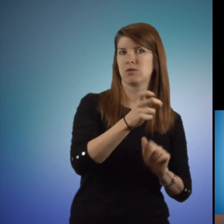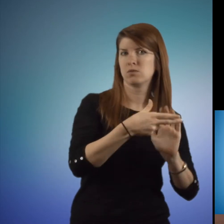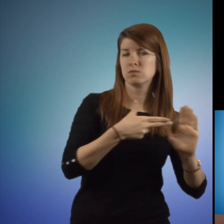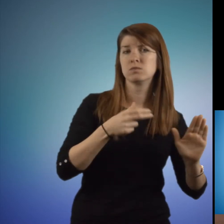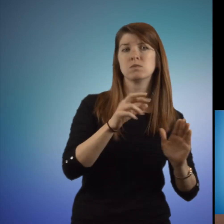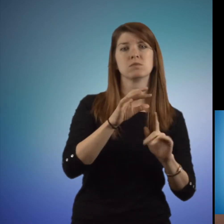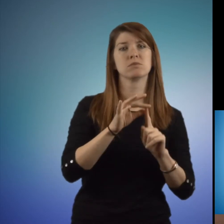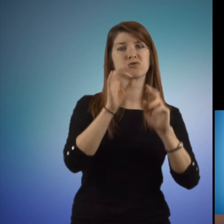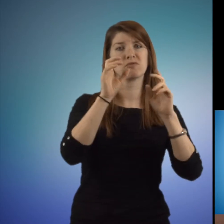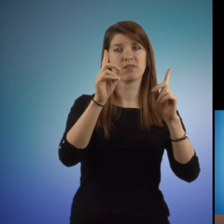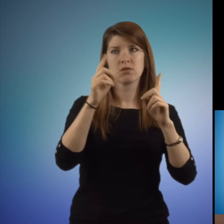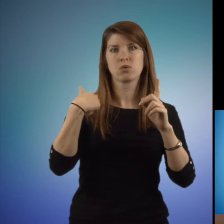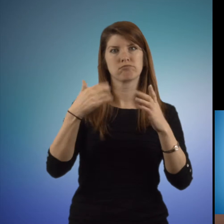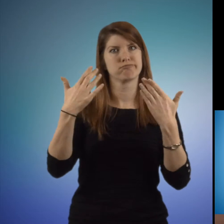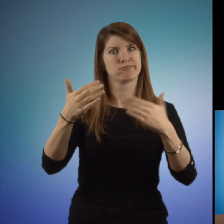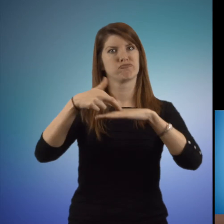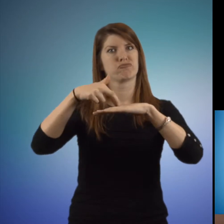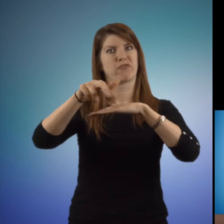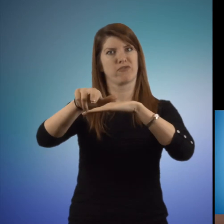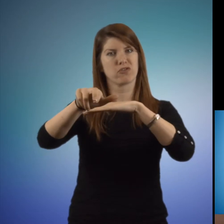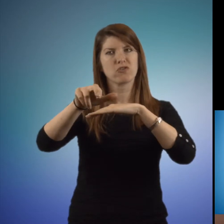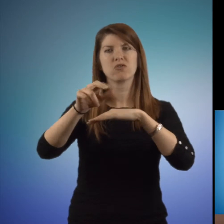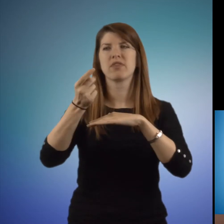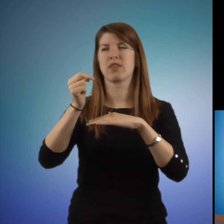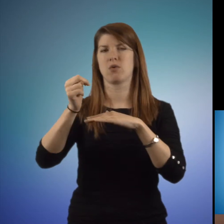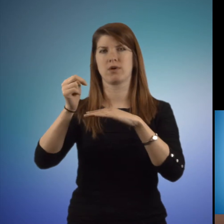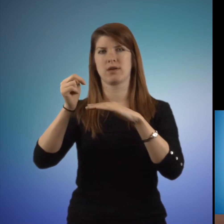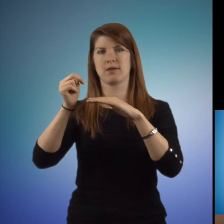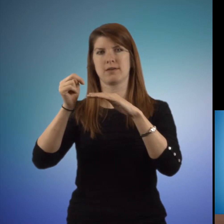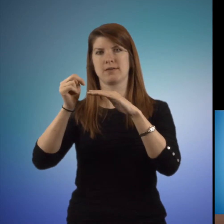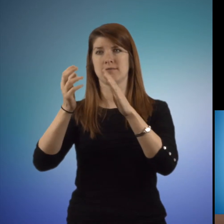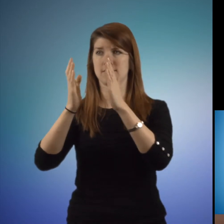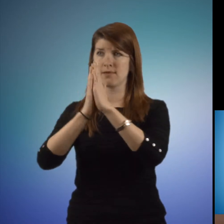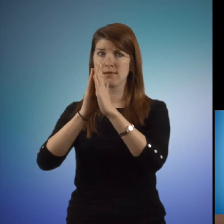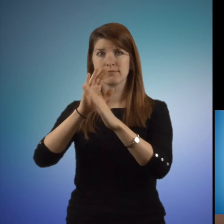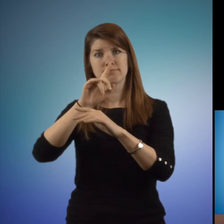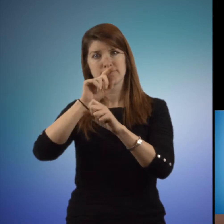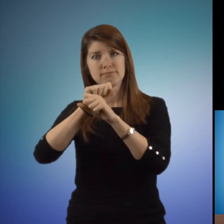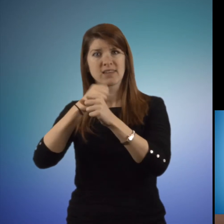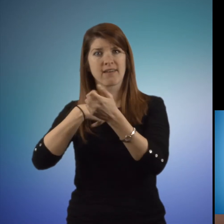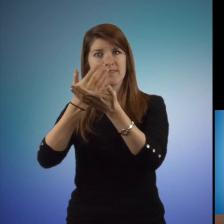we would refer and we would ask is there evidence of a disability. In other words, are they deaf or hard of hearing?